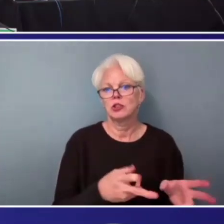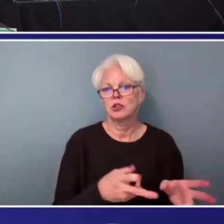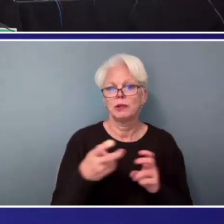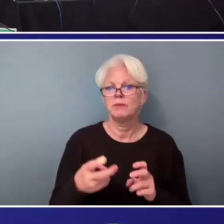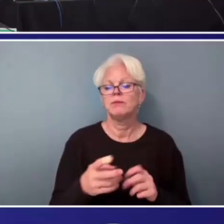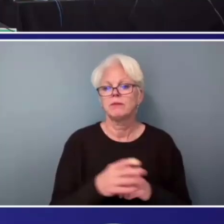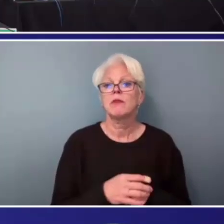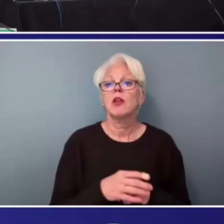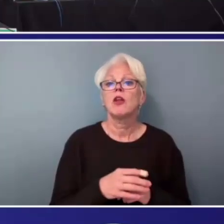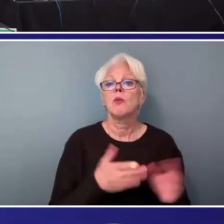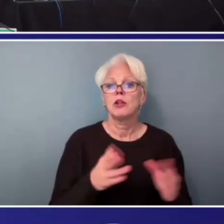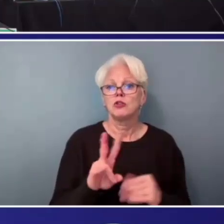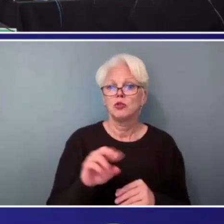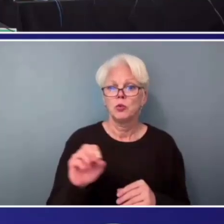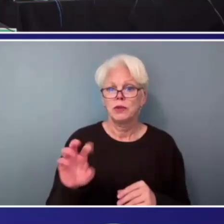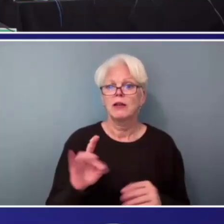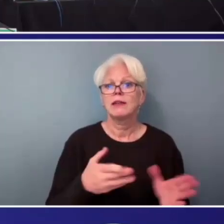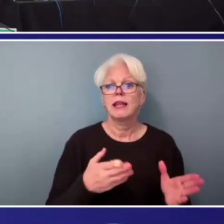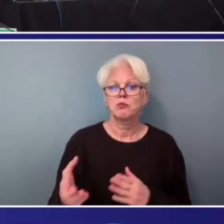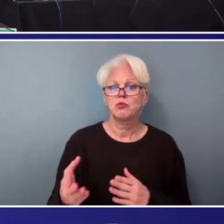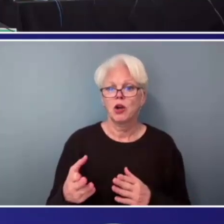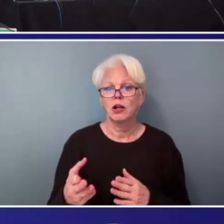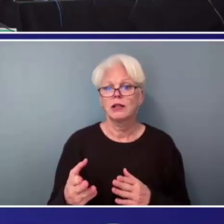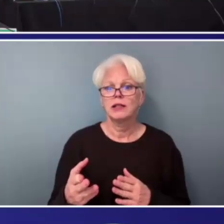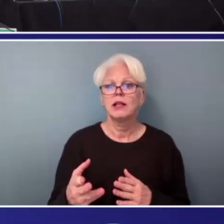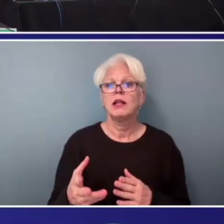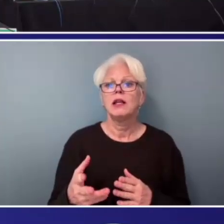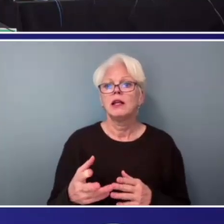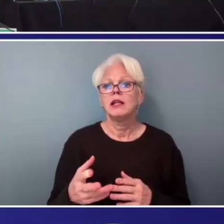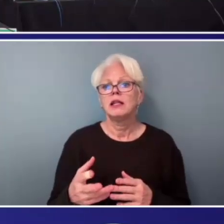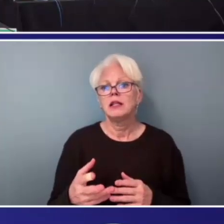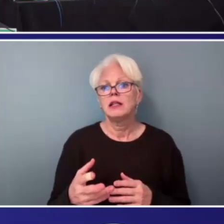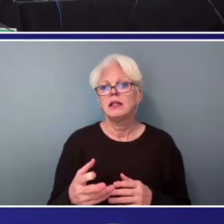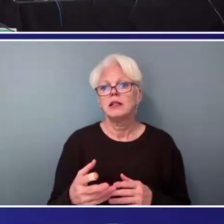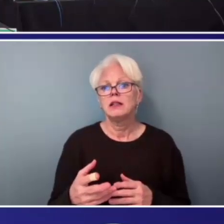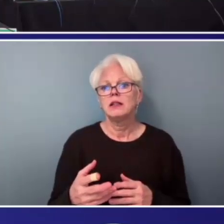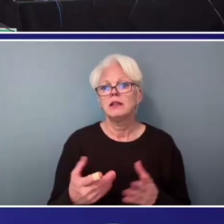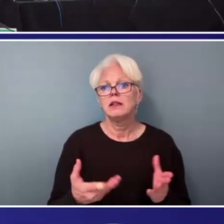they brought it in in substantively the same -- or they brought it in directly from